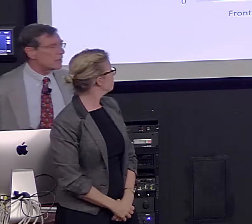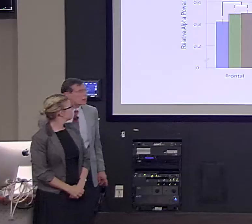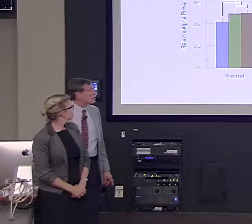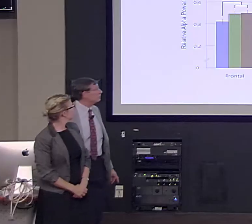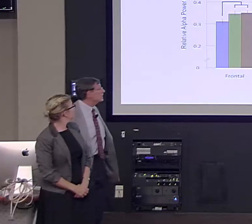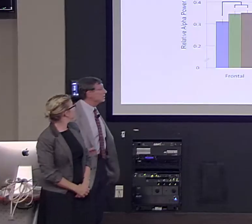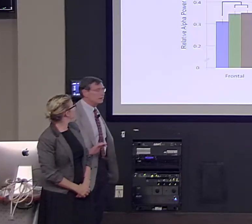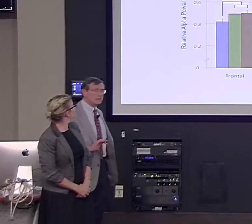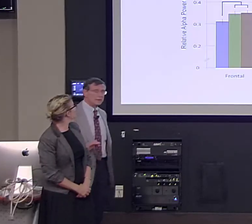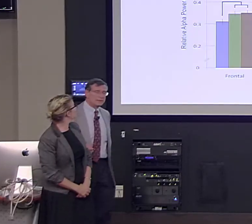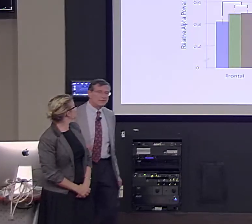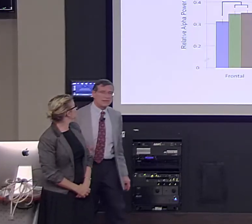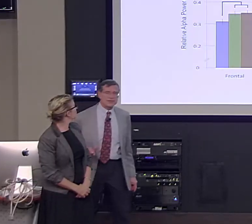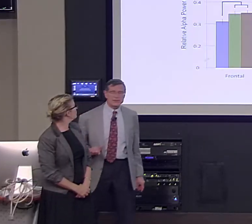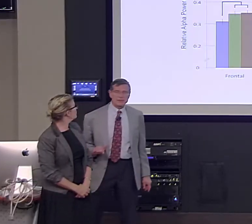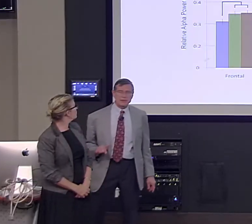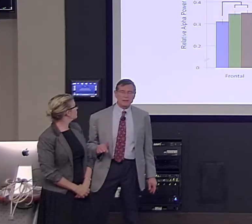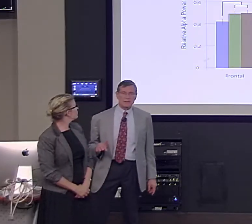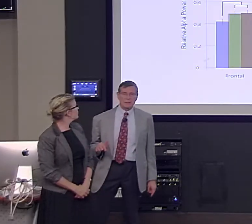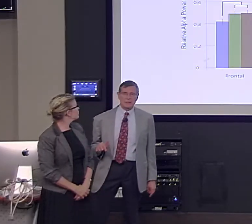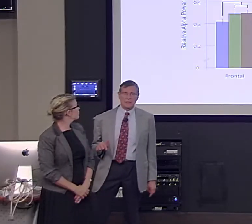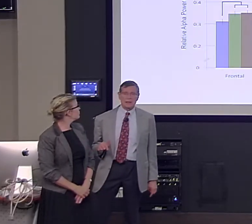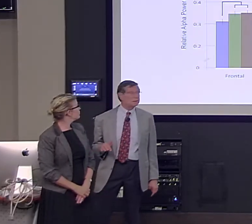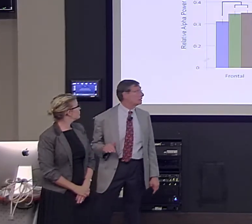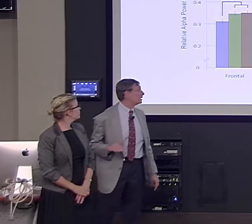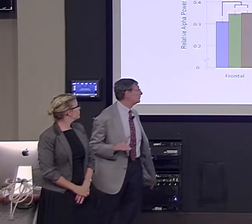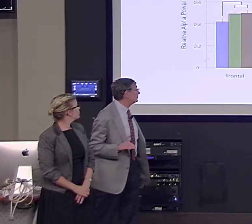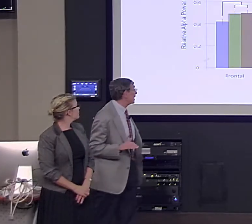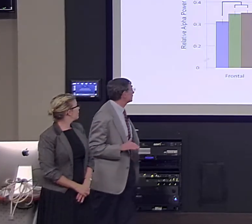Remarkably, this effect of intervention persists